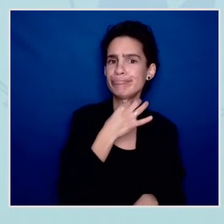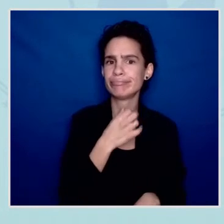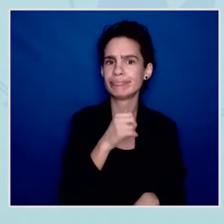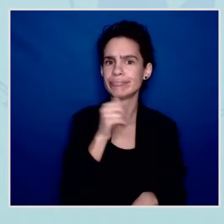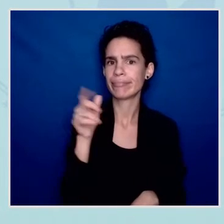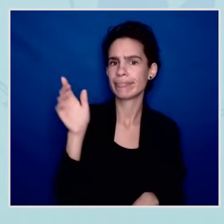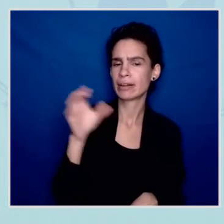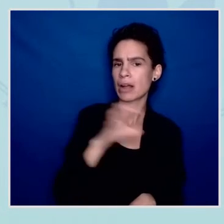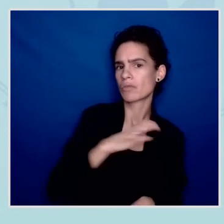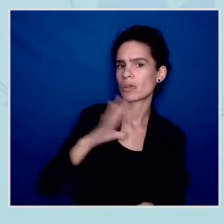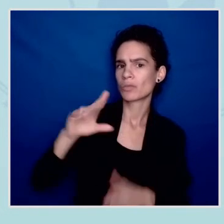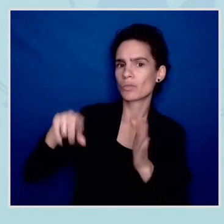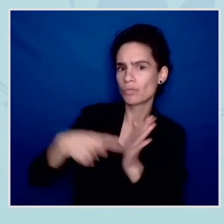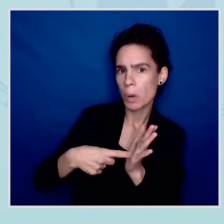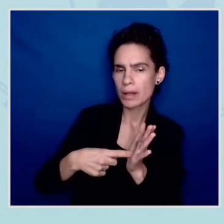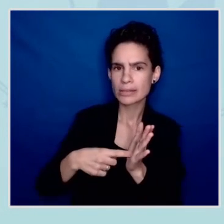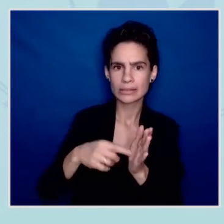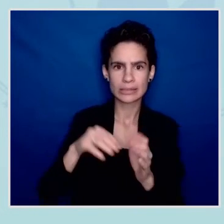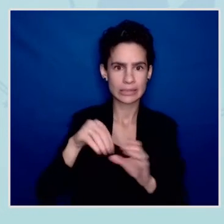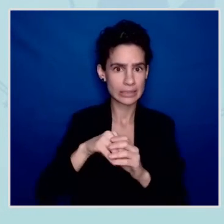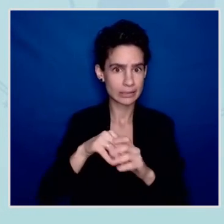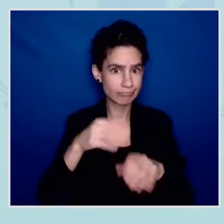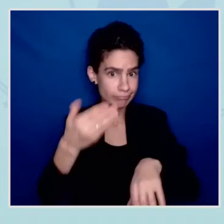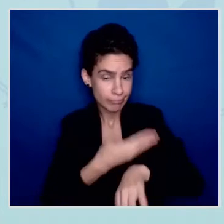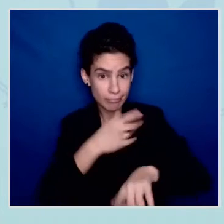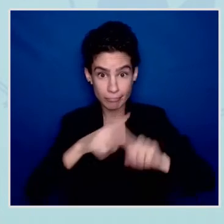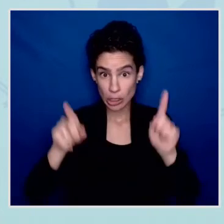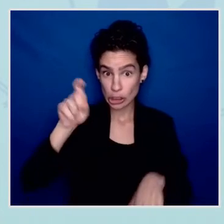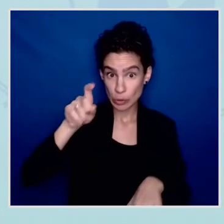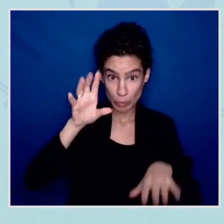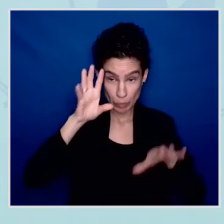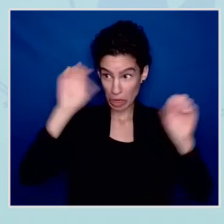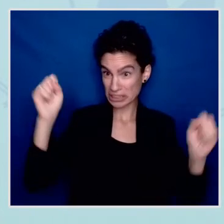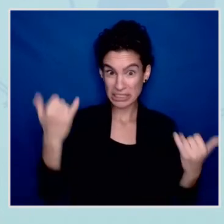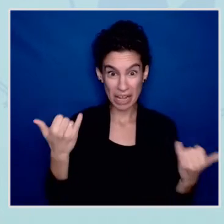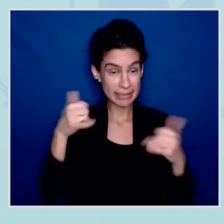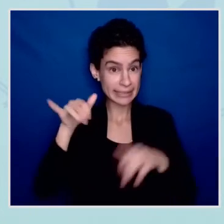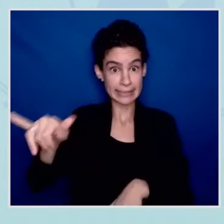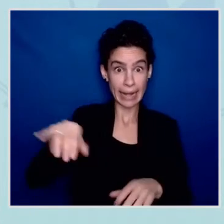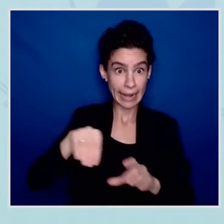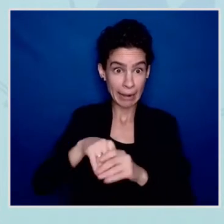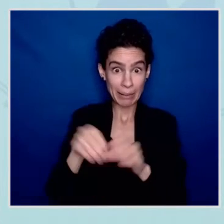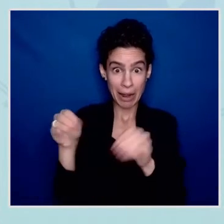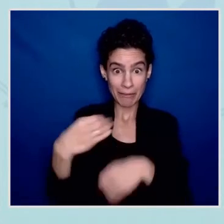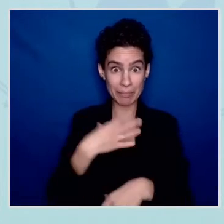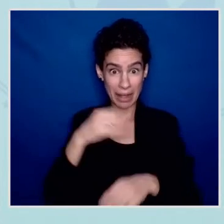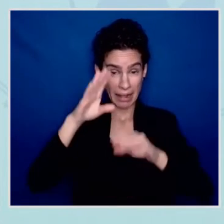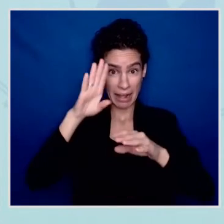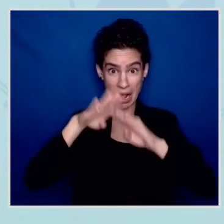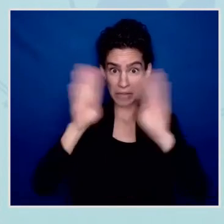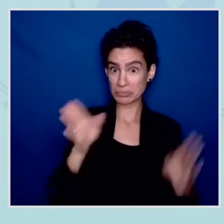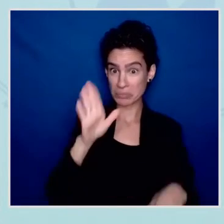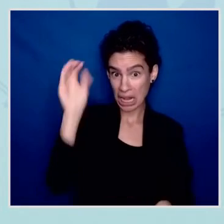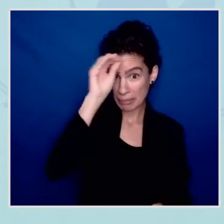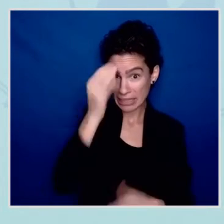TRUMP ACTIVELY ENCOURAGING THE